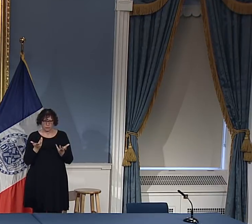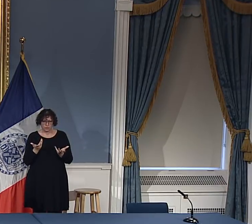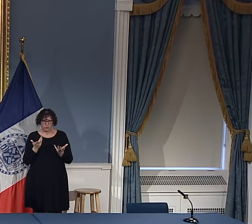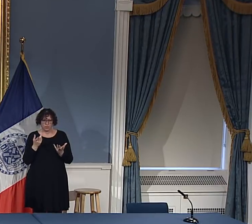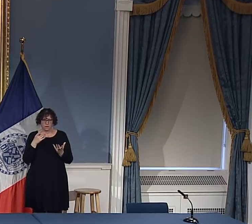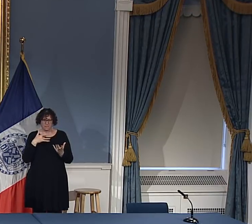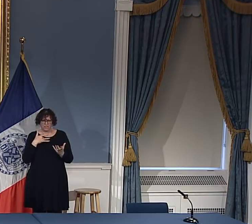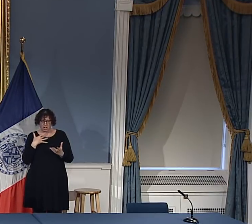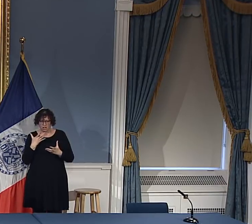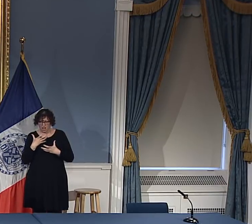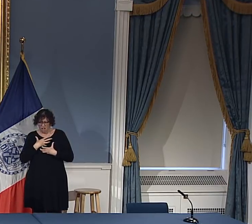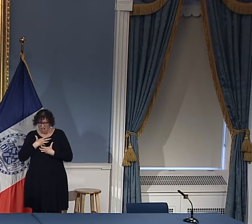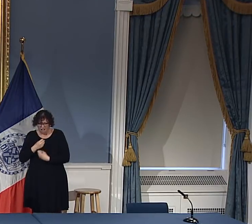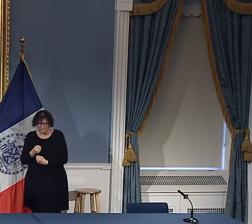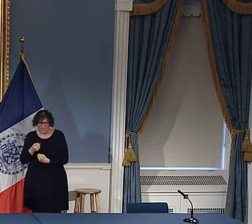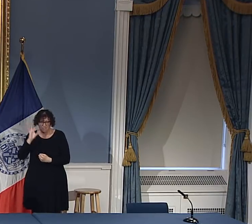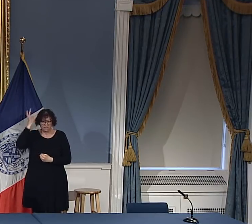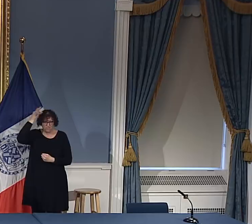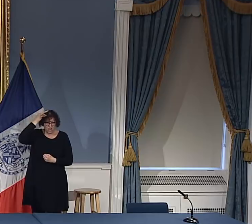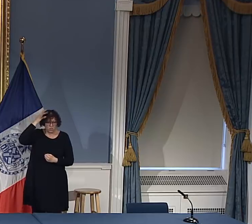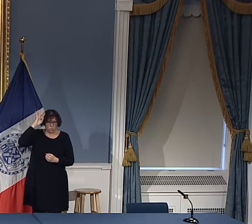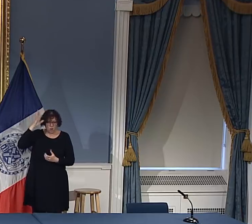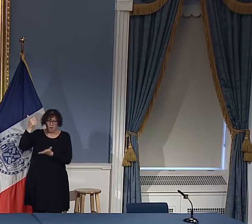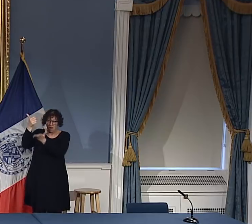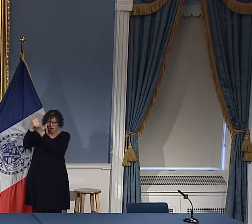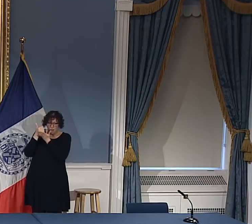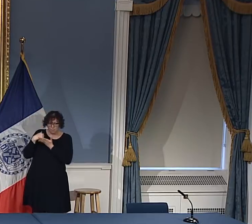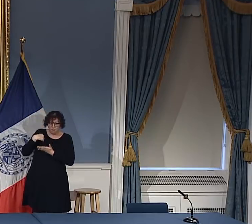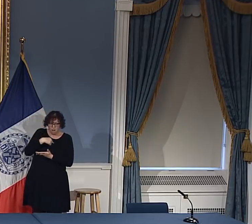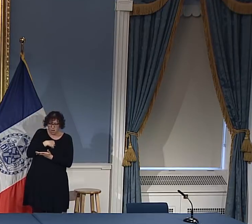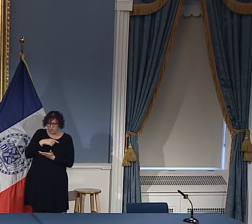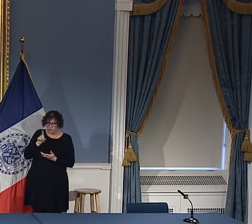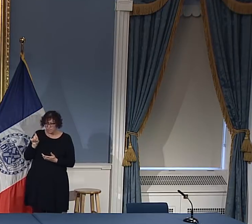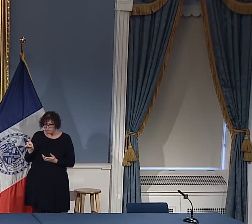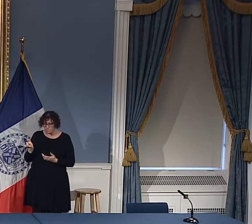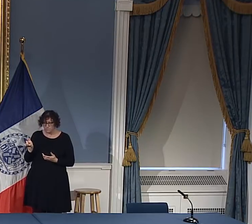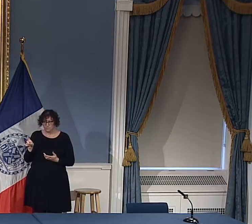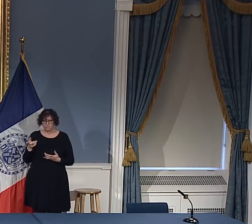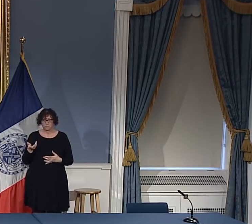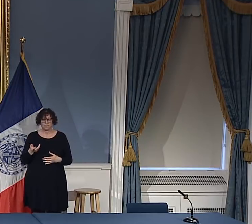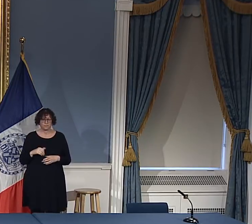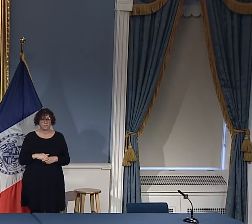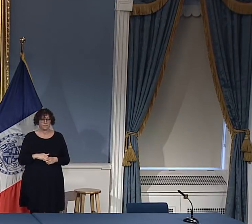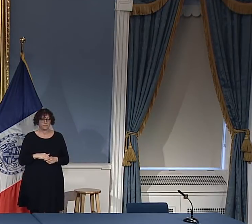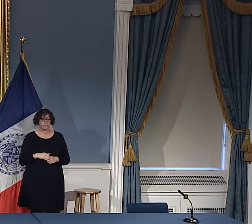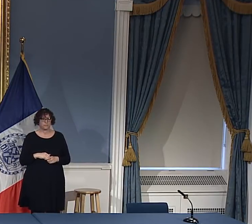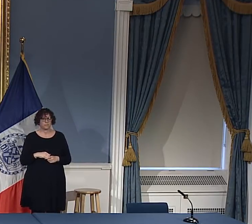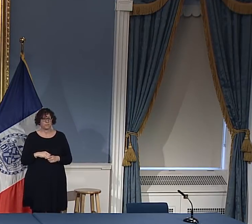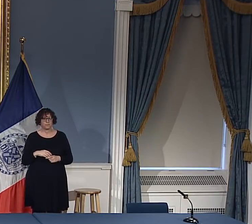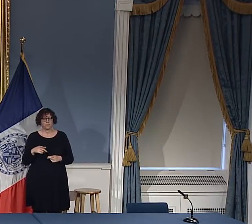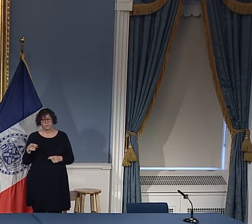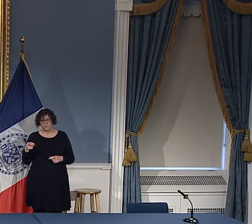WITH THE SPEED THAT WE A RE ESEING THINGS MOVE AT, HOW CONFIDENT ARE YOU THAT THE FEDERAL